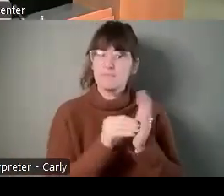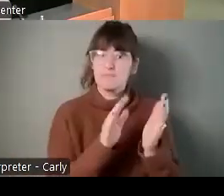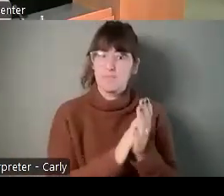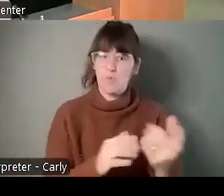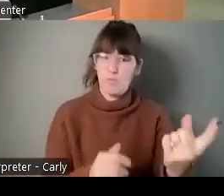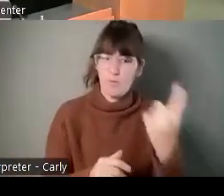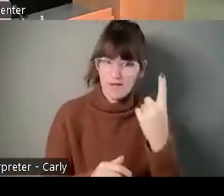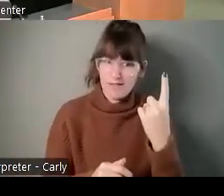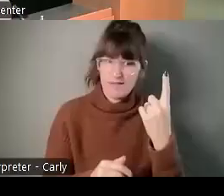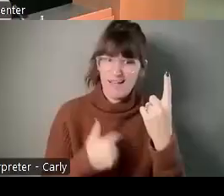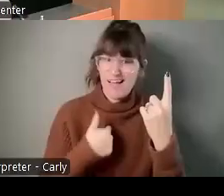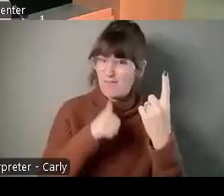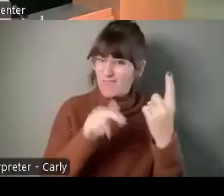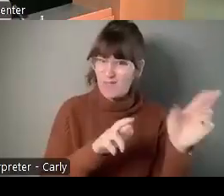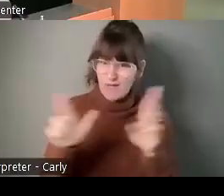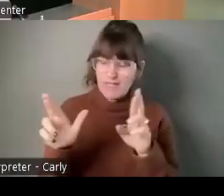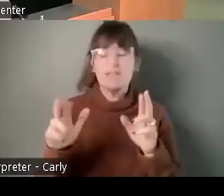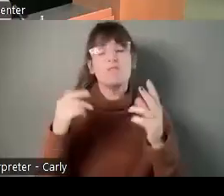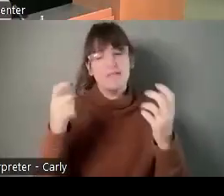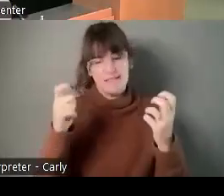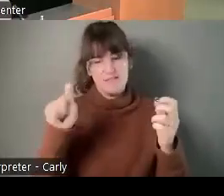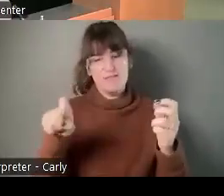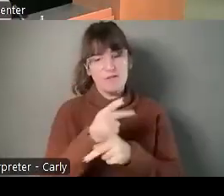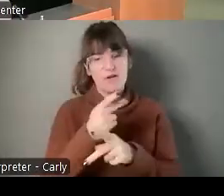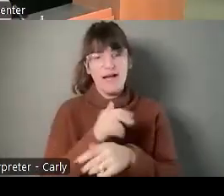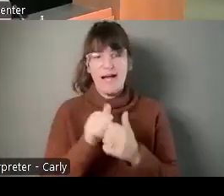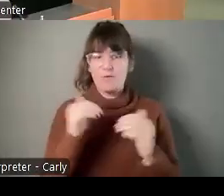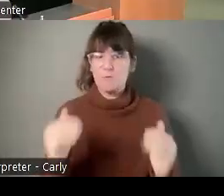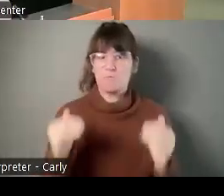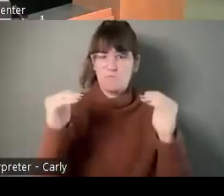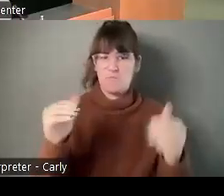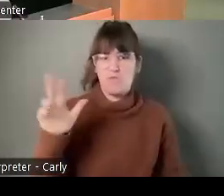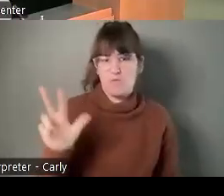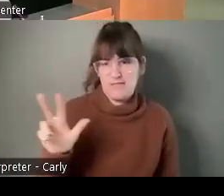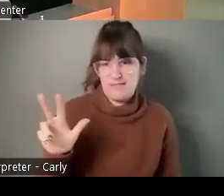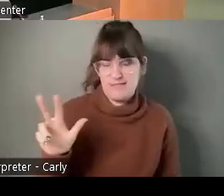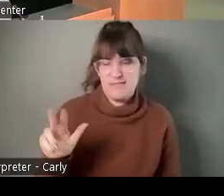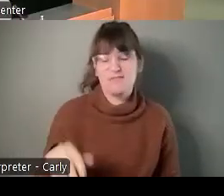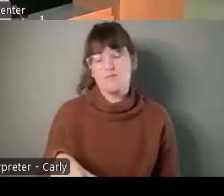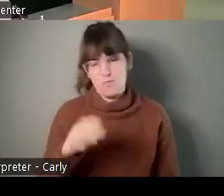how we can get you to at least a three. So we were able to kind of use this clinically as well. Um